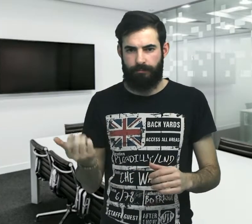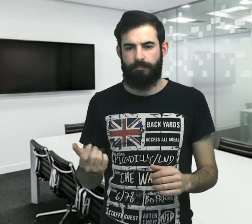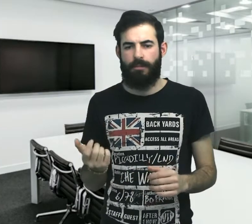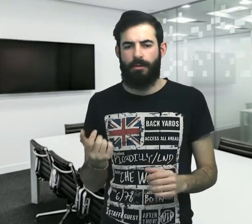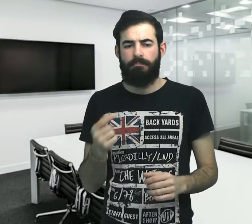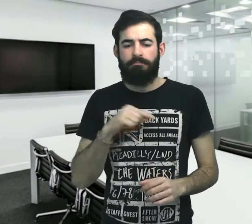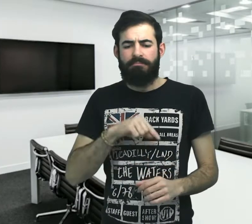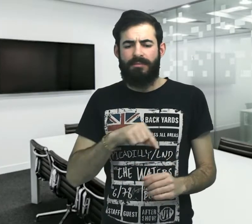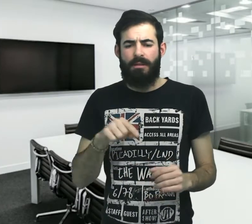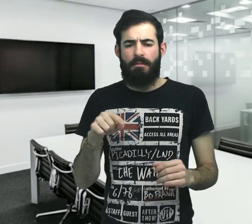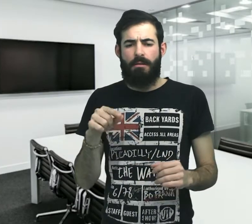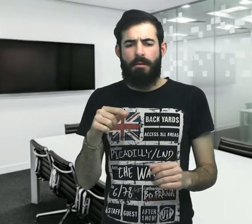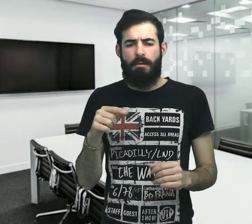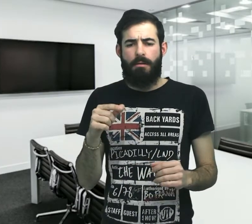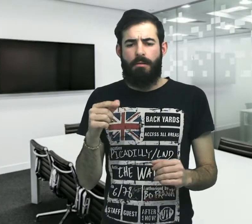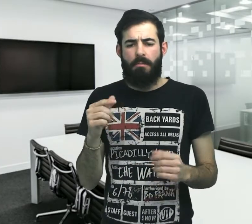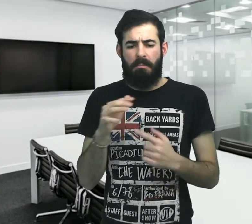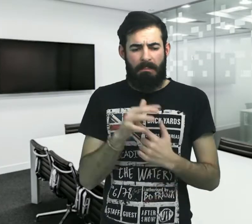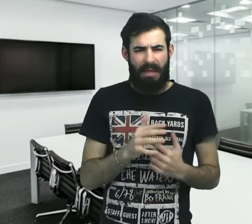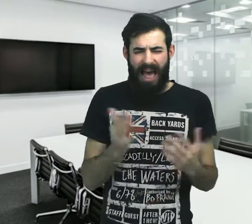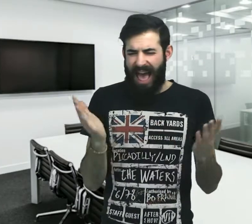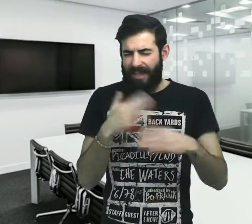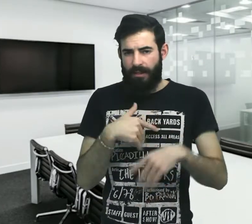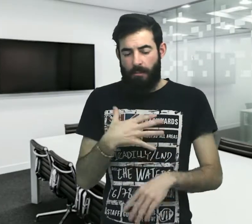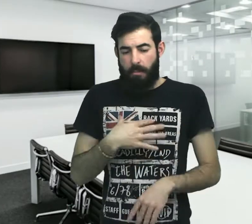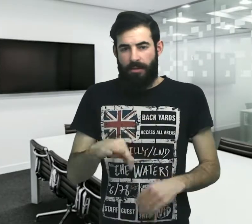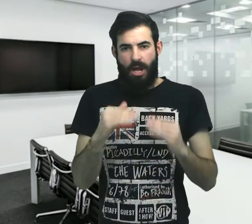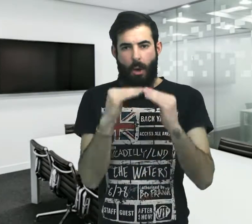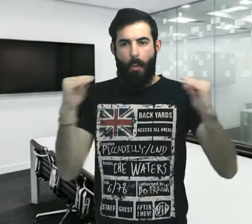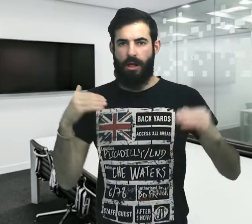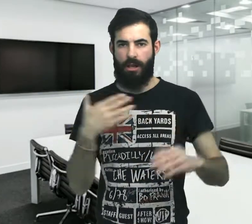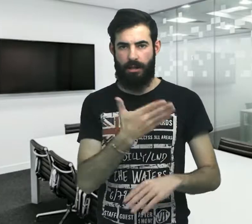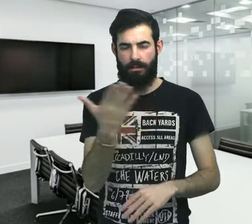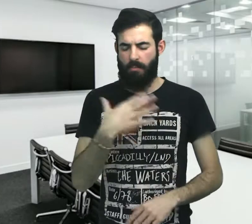Do I feel excluded? Not at all. It´s possible to be equal. It is possible!!